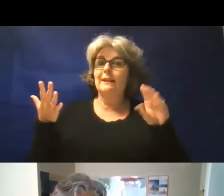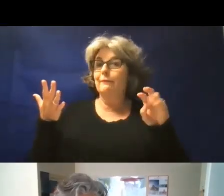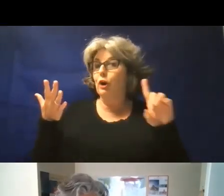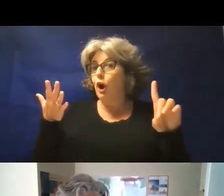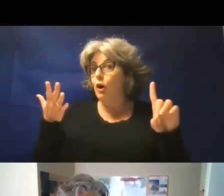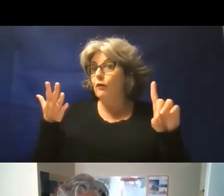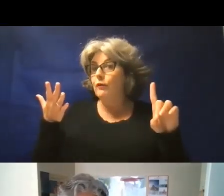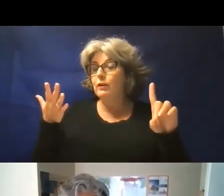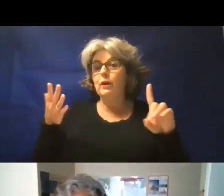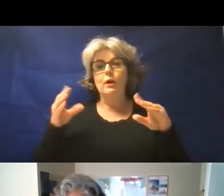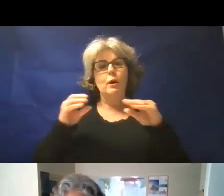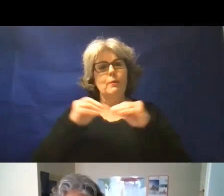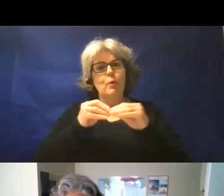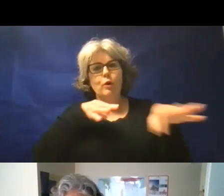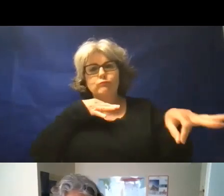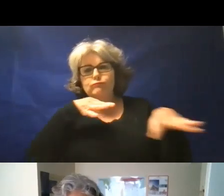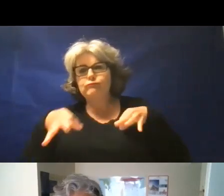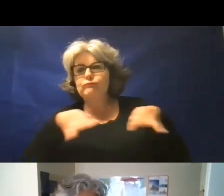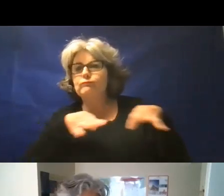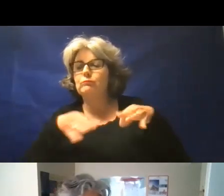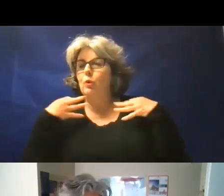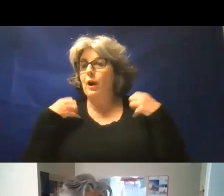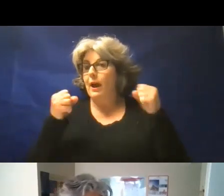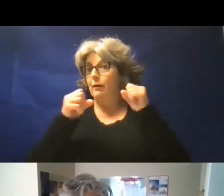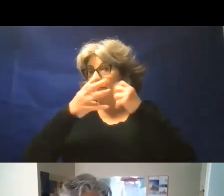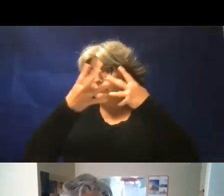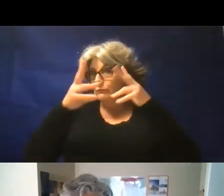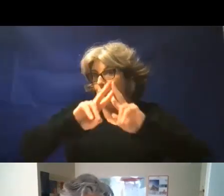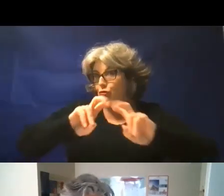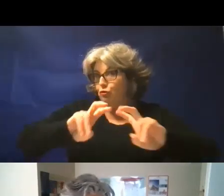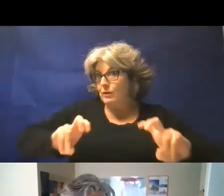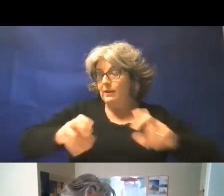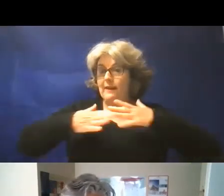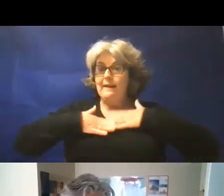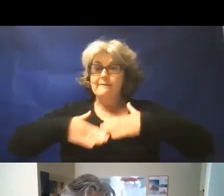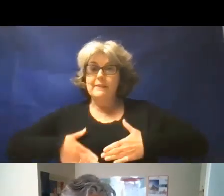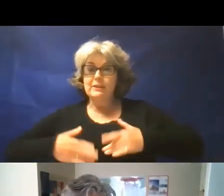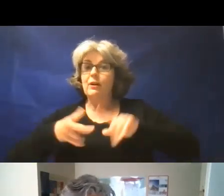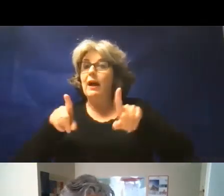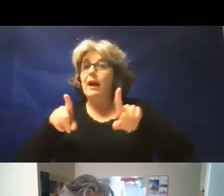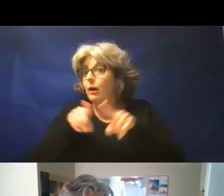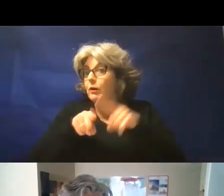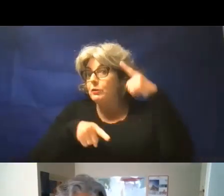solid pre-travel health screenings now uh both for physical and mental health issues because